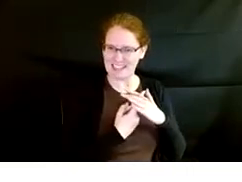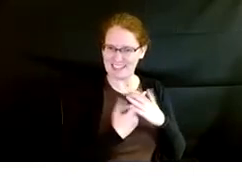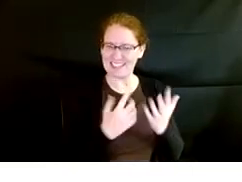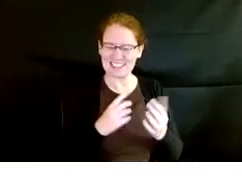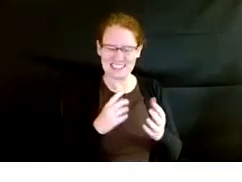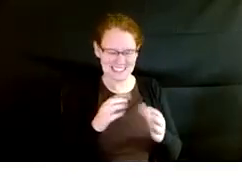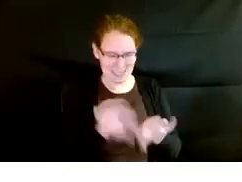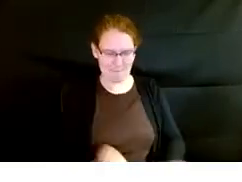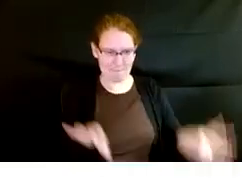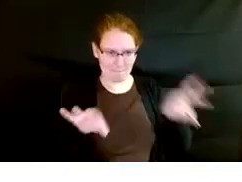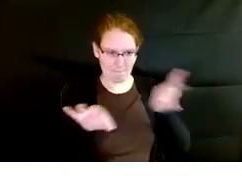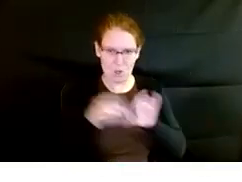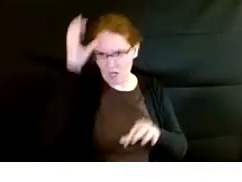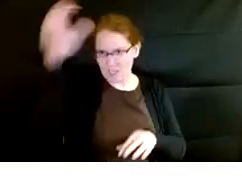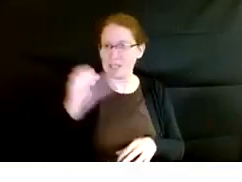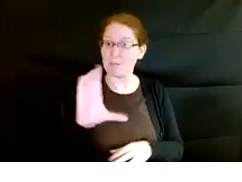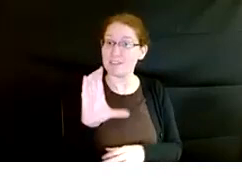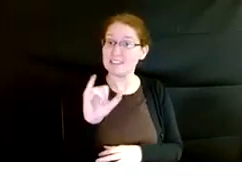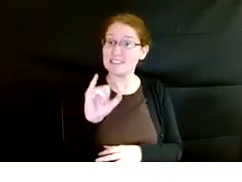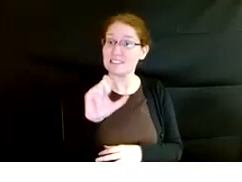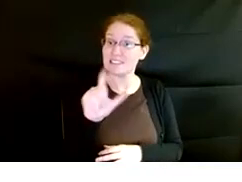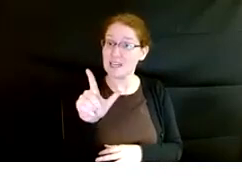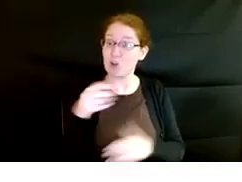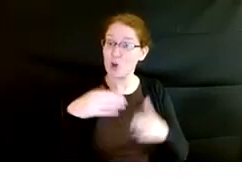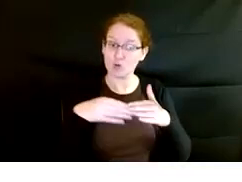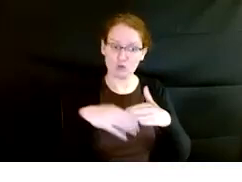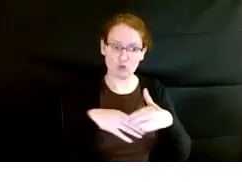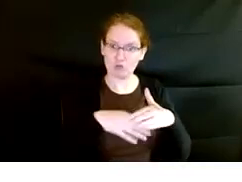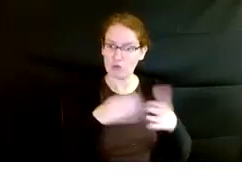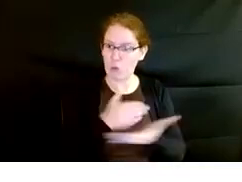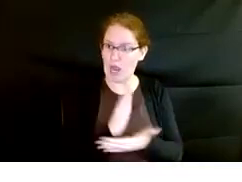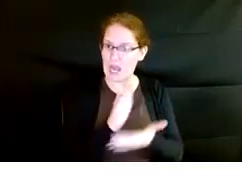are not suspended during pandemics or emergencies and that includes the Americans with Disabilities Act